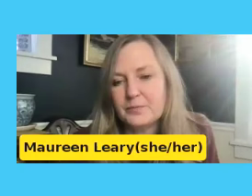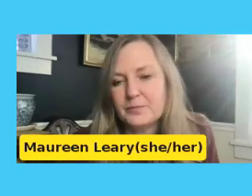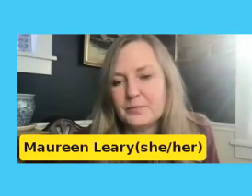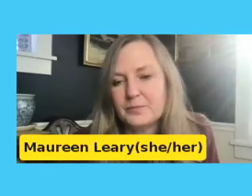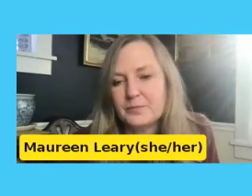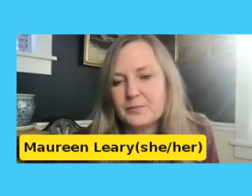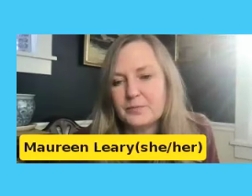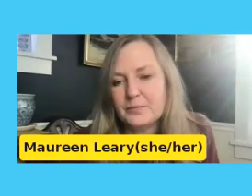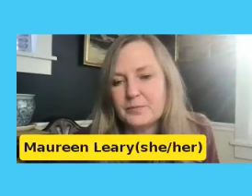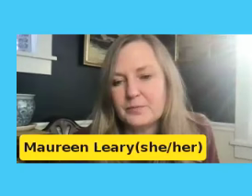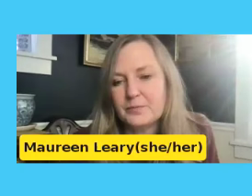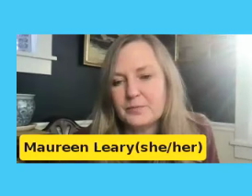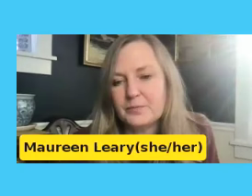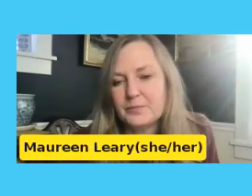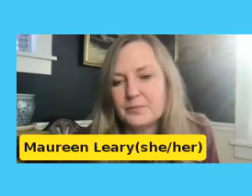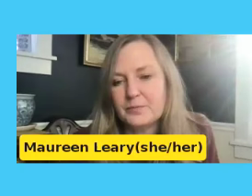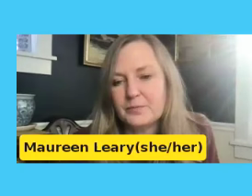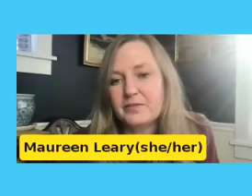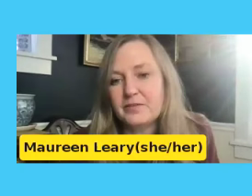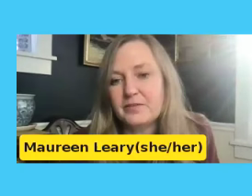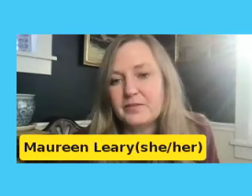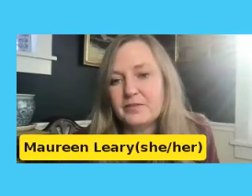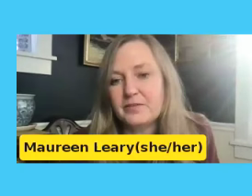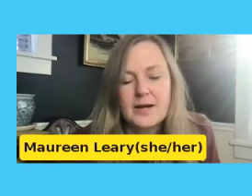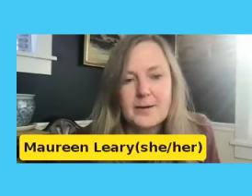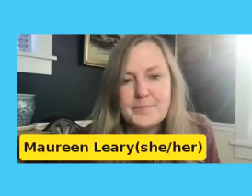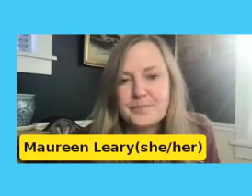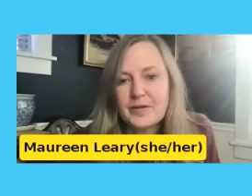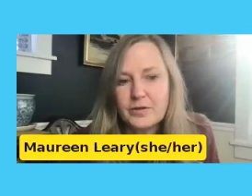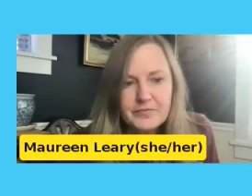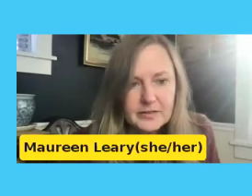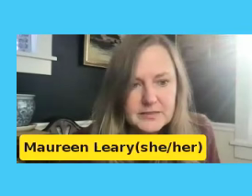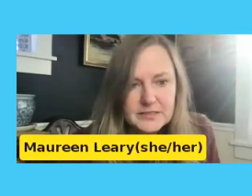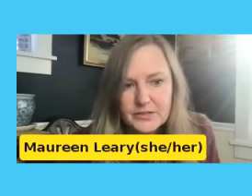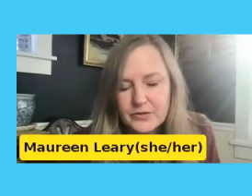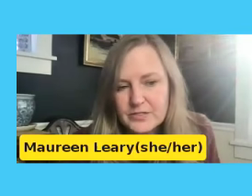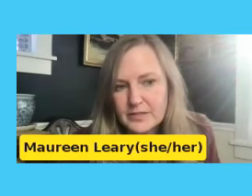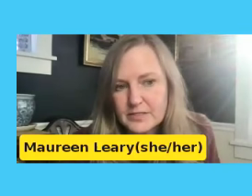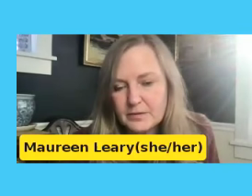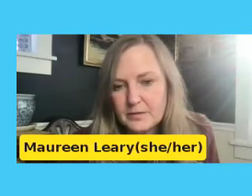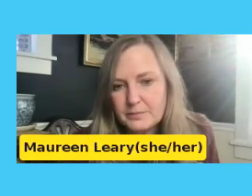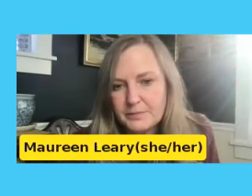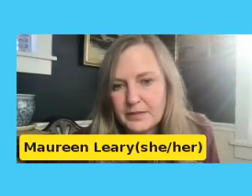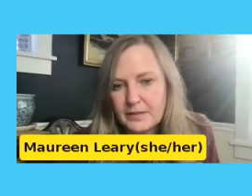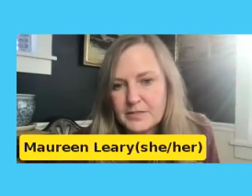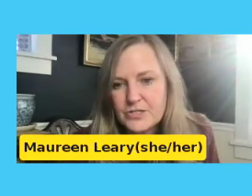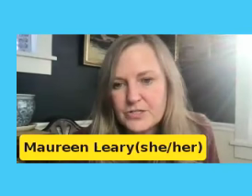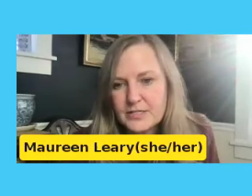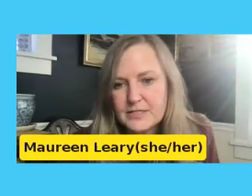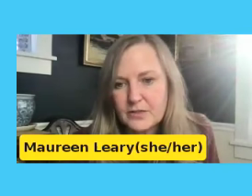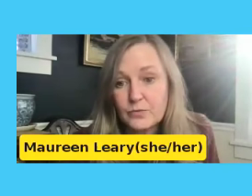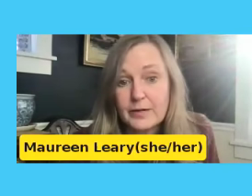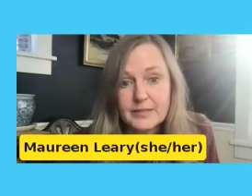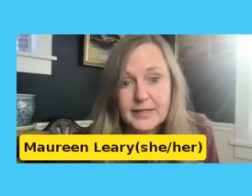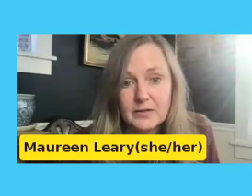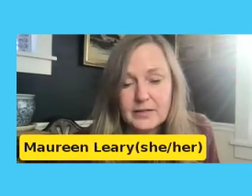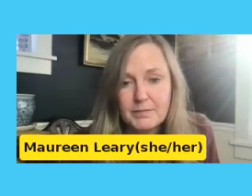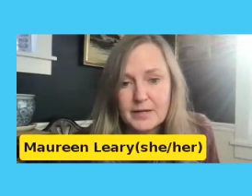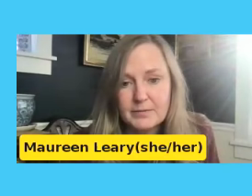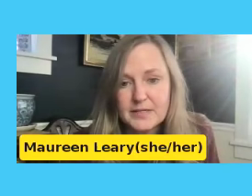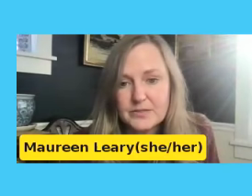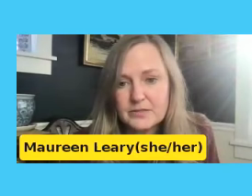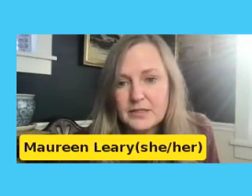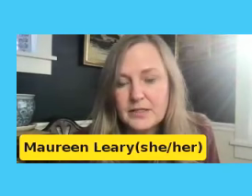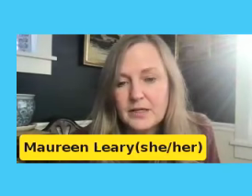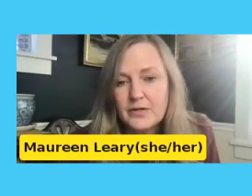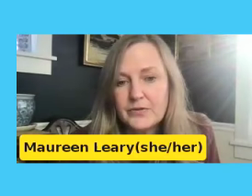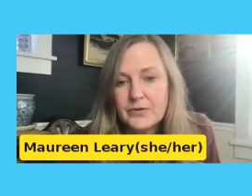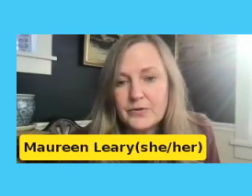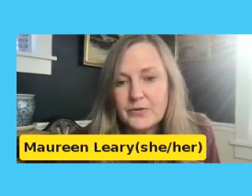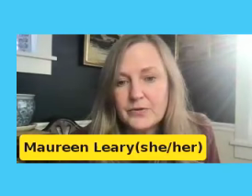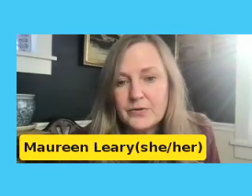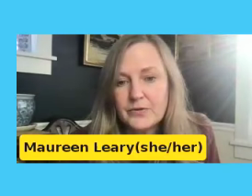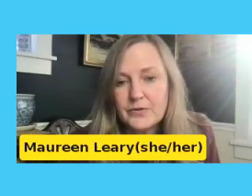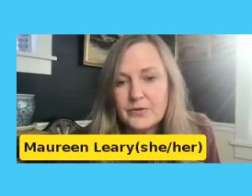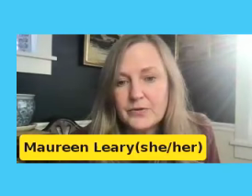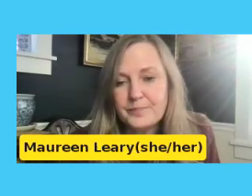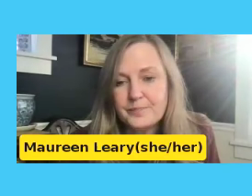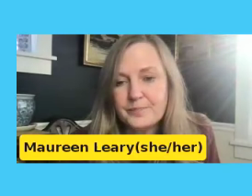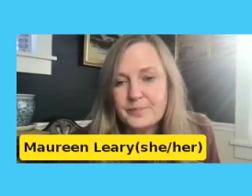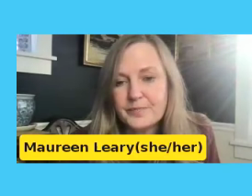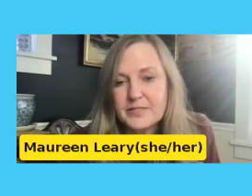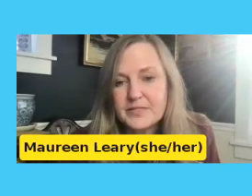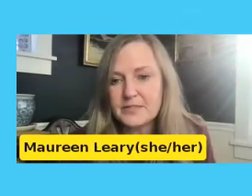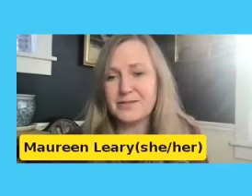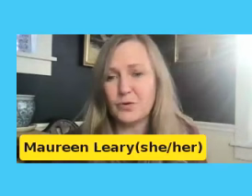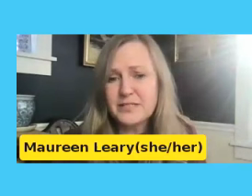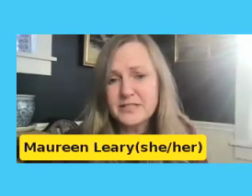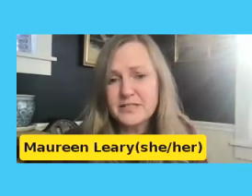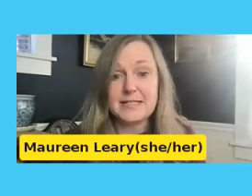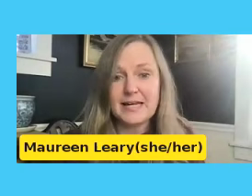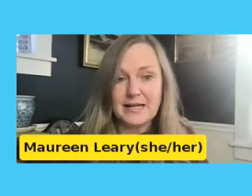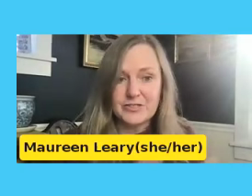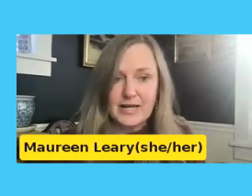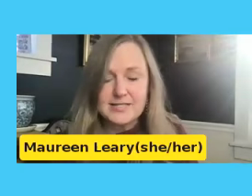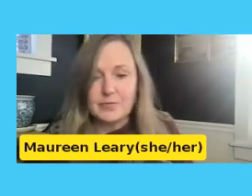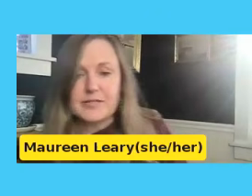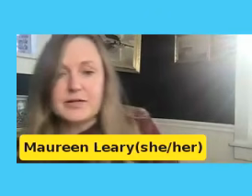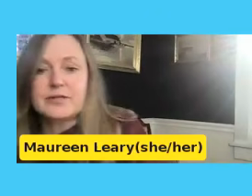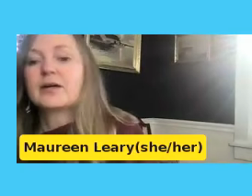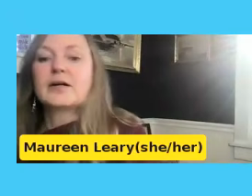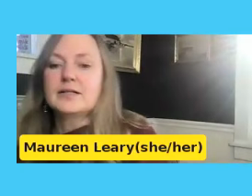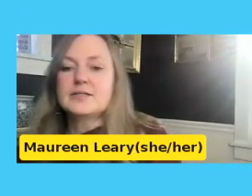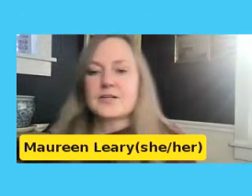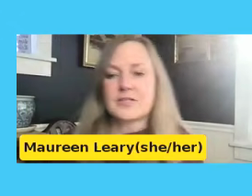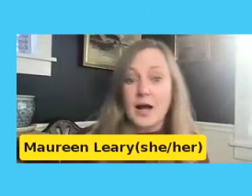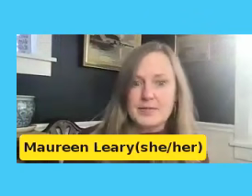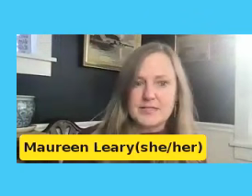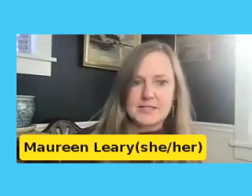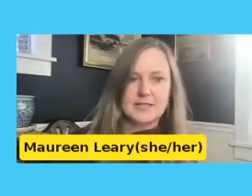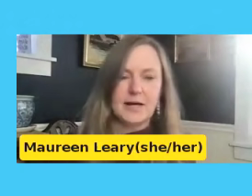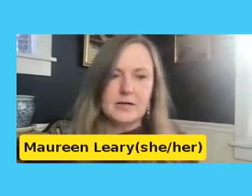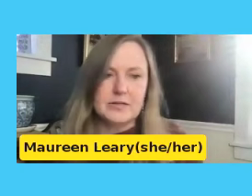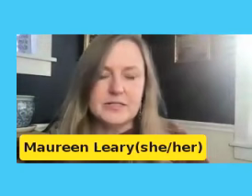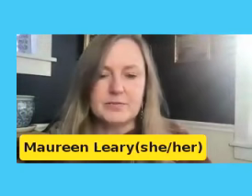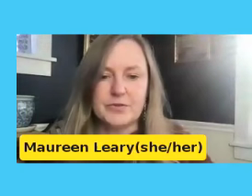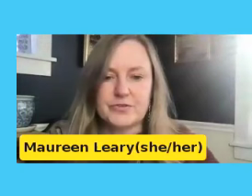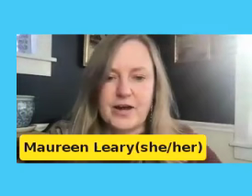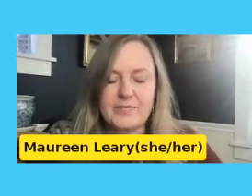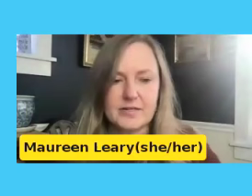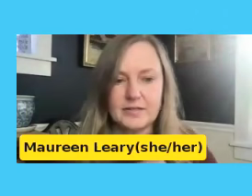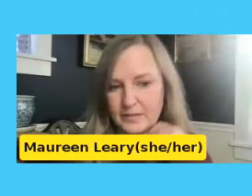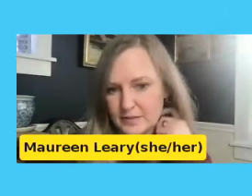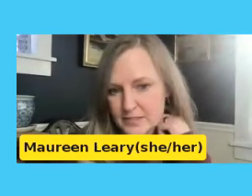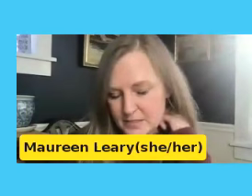at one mural. This here is a mural study for, band con Earth by Marian Gilmore, and the finished mural hangs in a Post Office in corning, Iowa we'll do a close looking at that image. I want to point out one interesting tidbit. If you look to the (audio cut out).